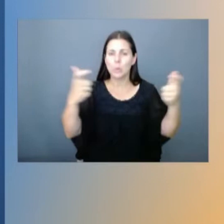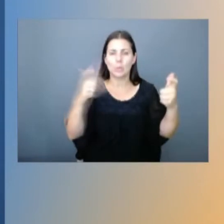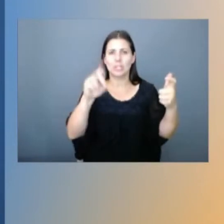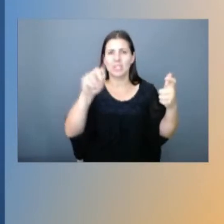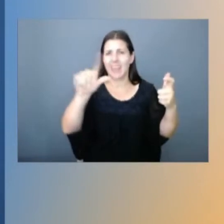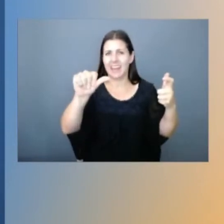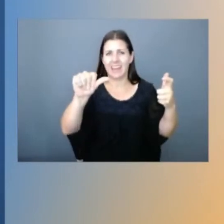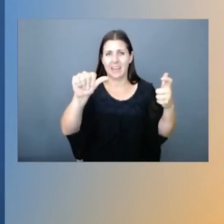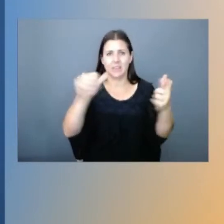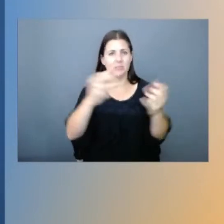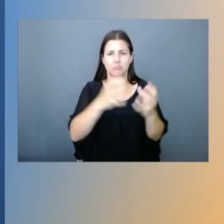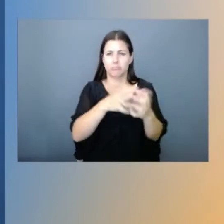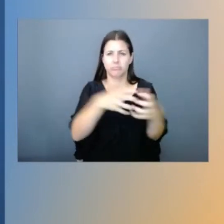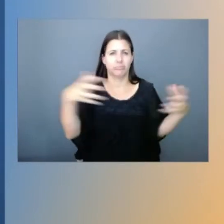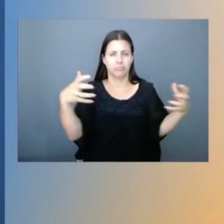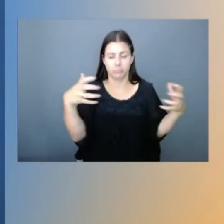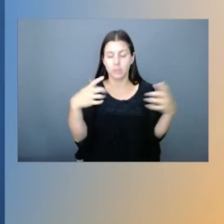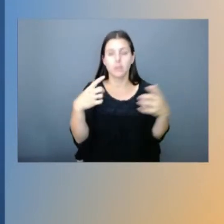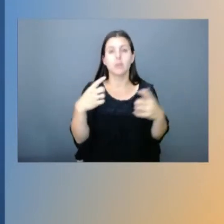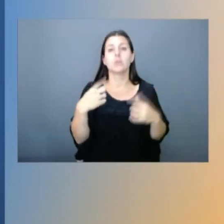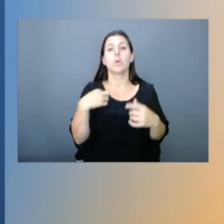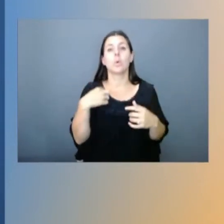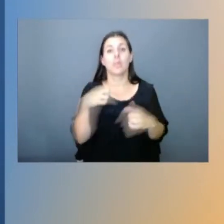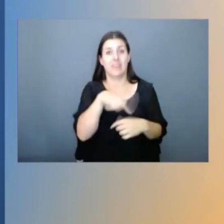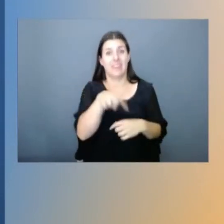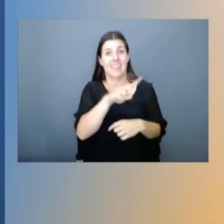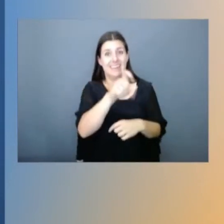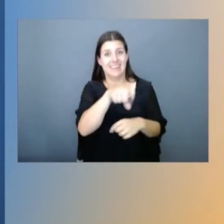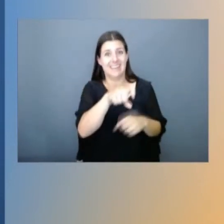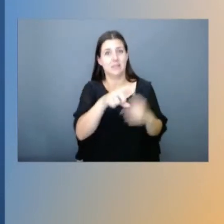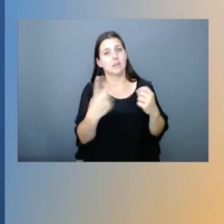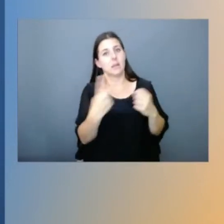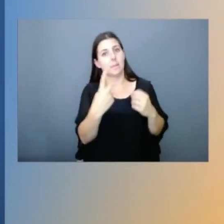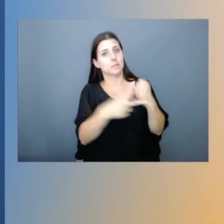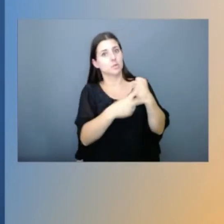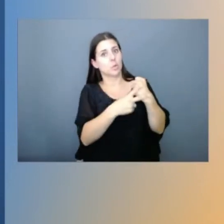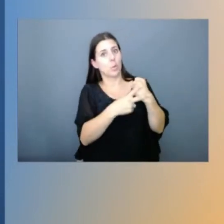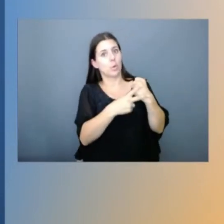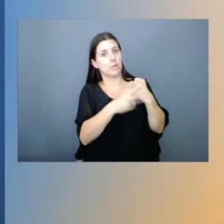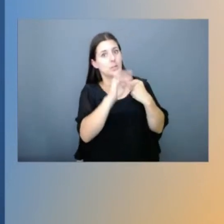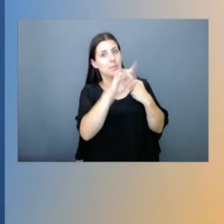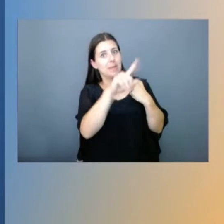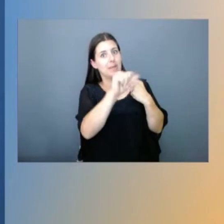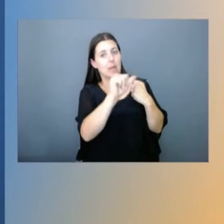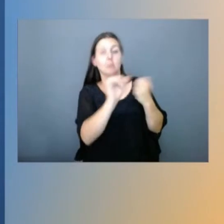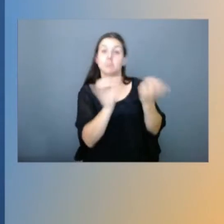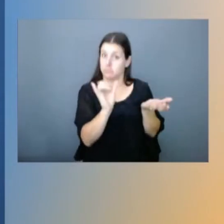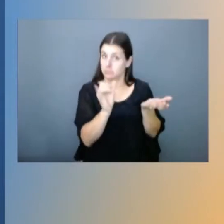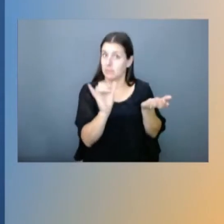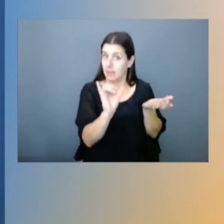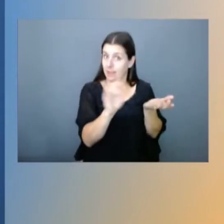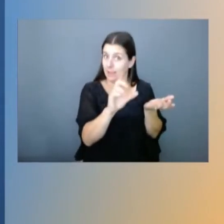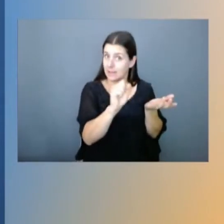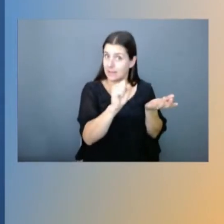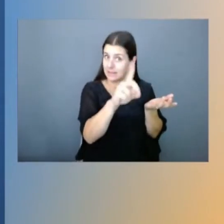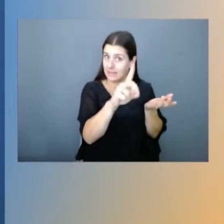which means that they need a storage media like an SSD where all of this capacity can be mapped and can be accessed